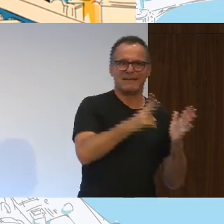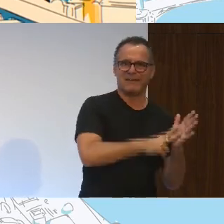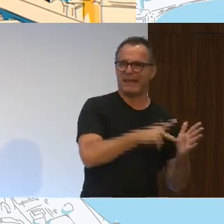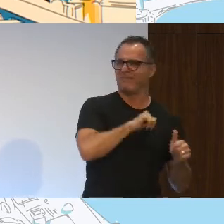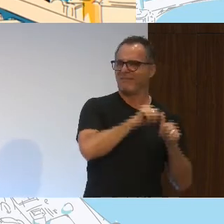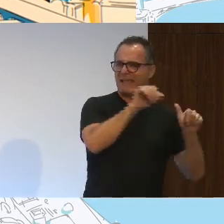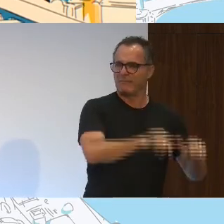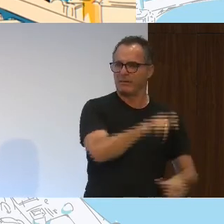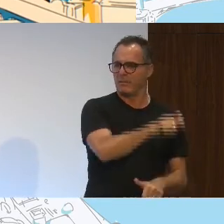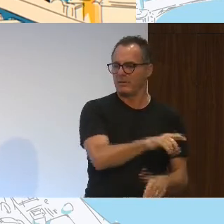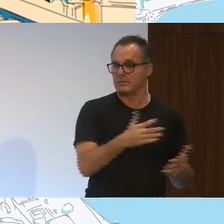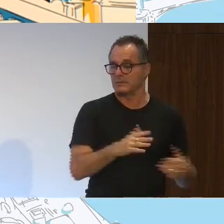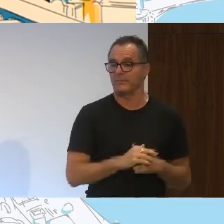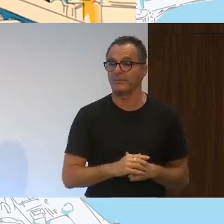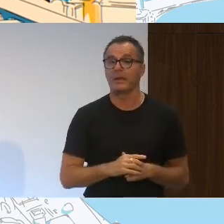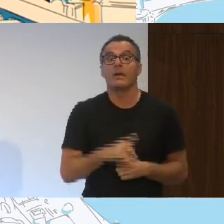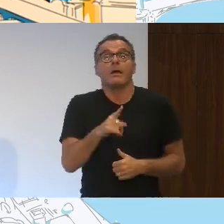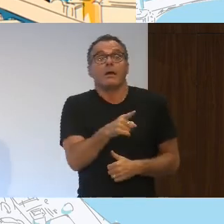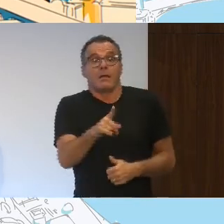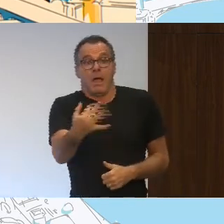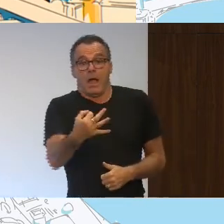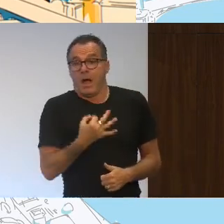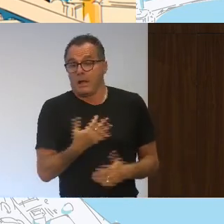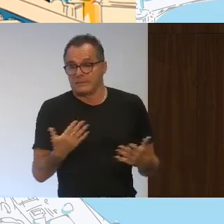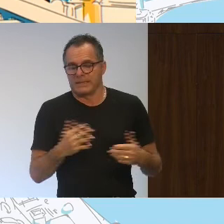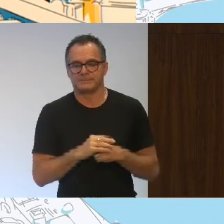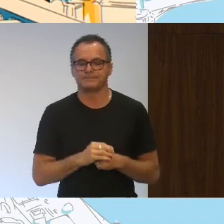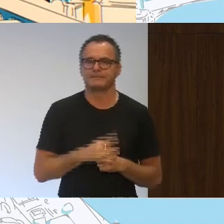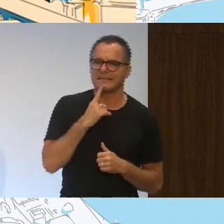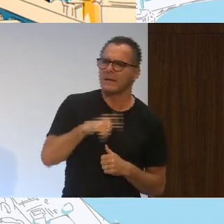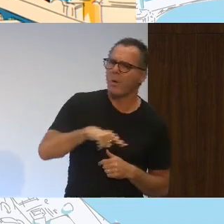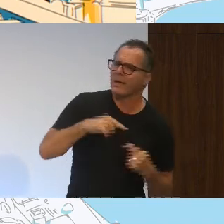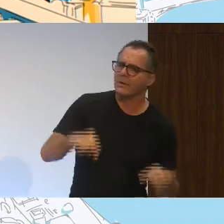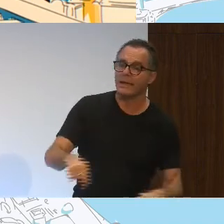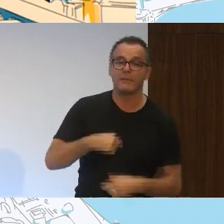And one of them they they asked me, you know, they looked at me and I said, what are you here for? One of the only four